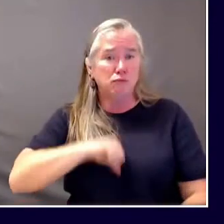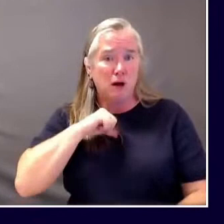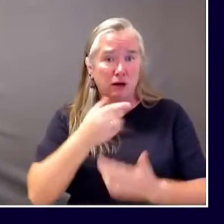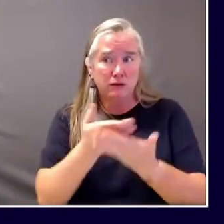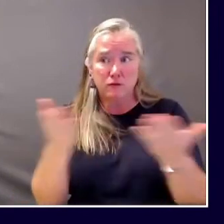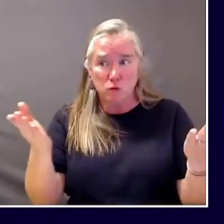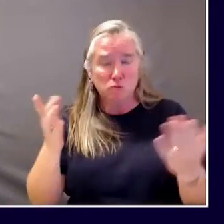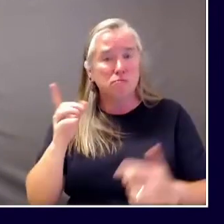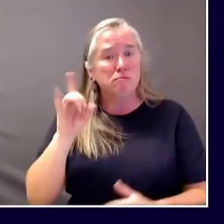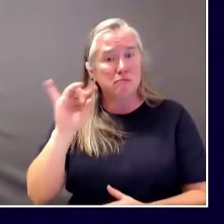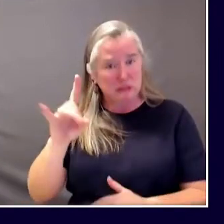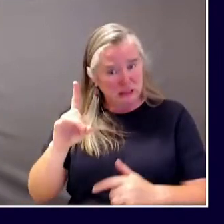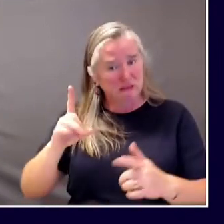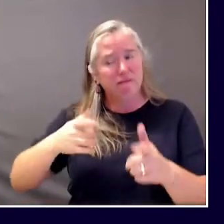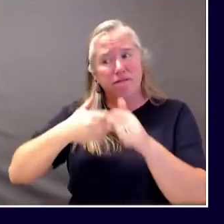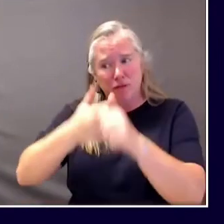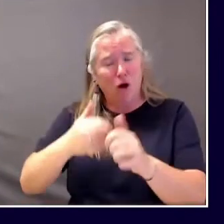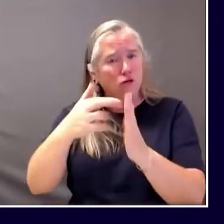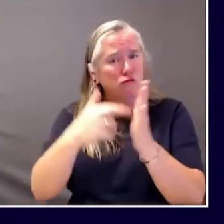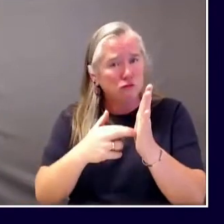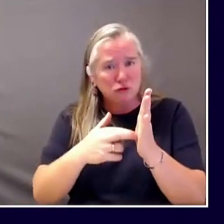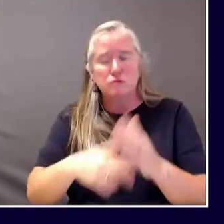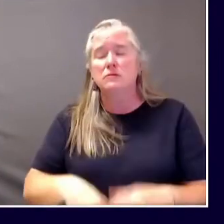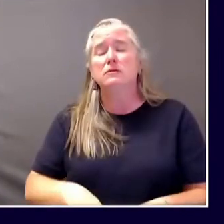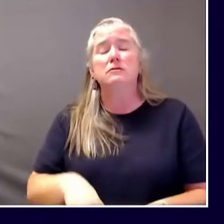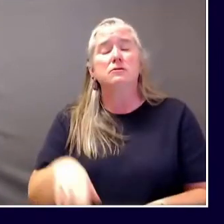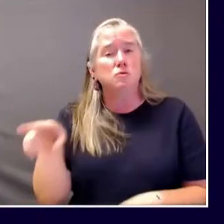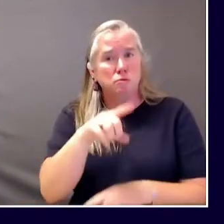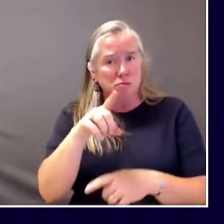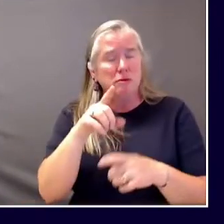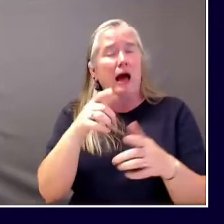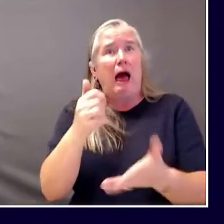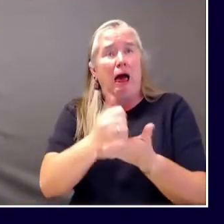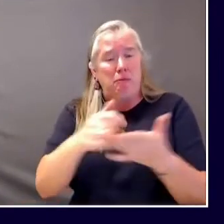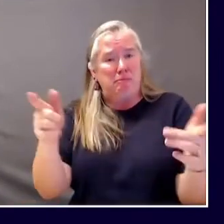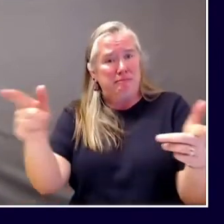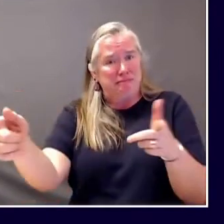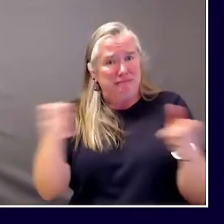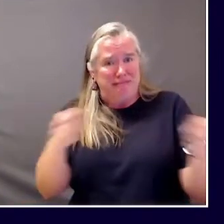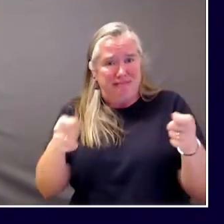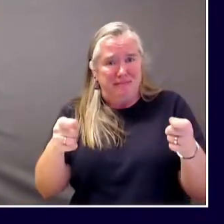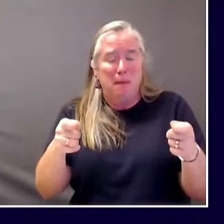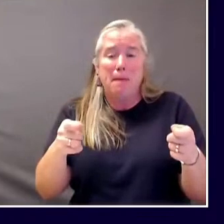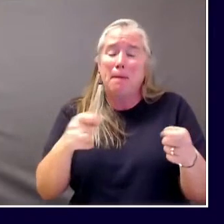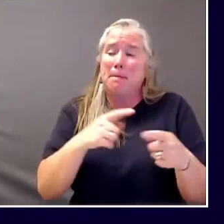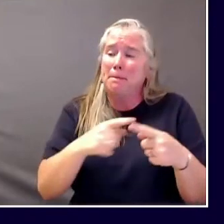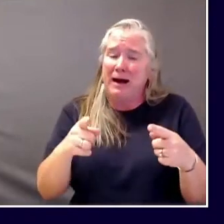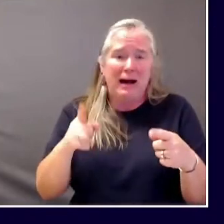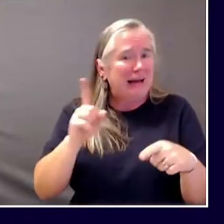and feeling safe is not the same